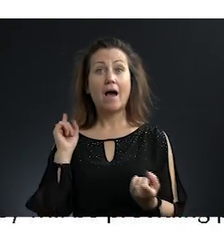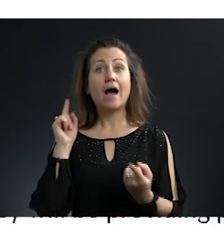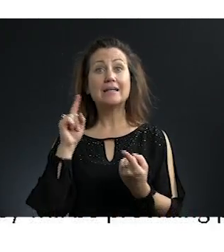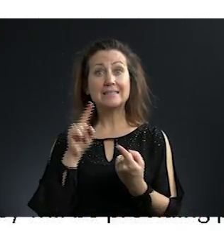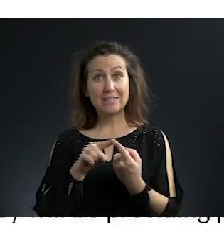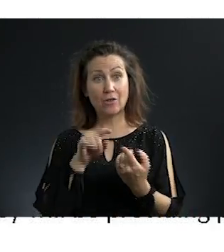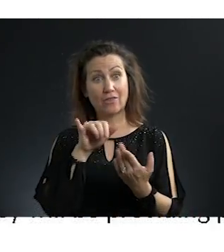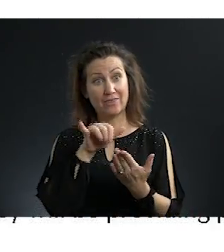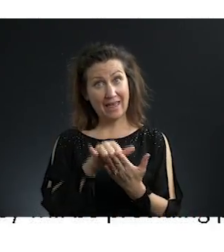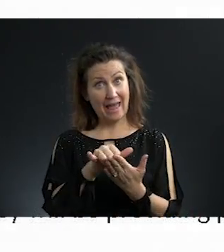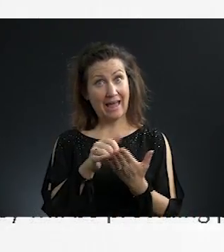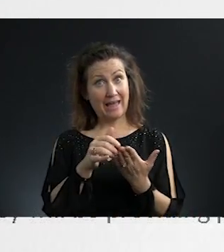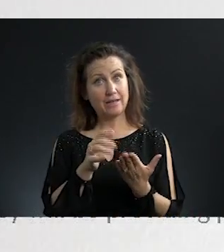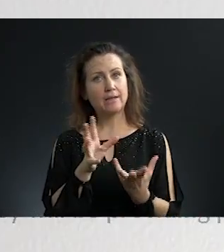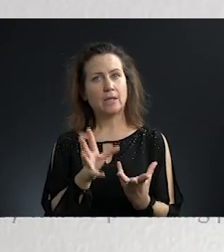Specifically included on the agenda